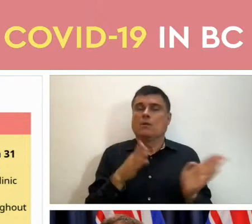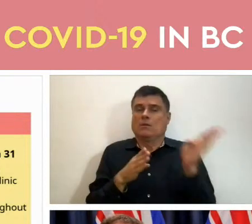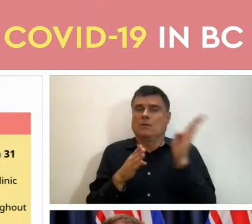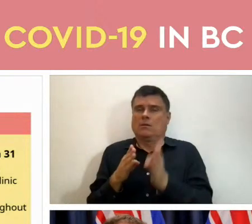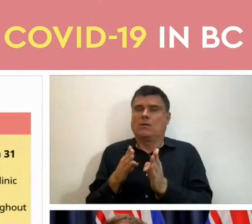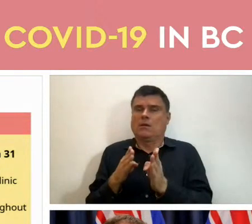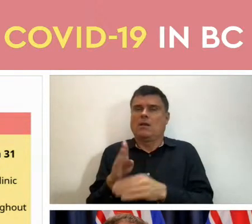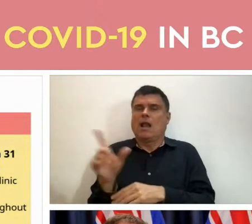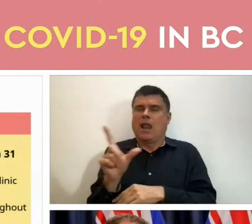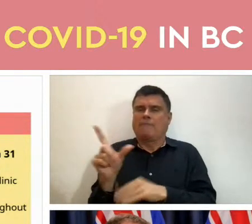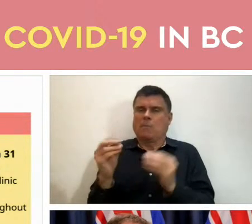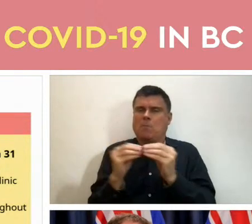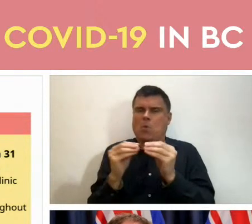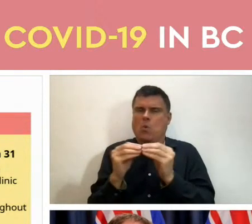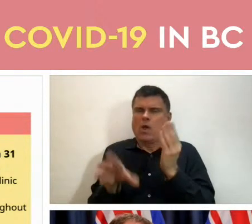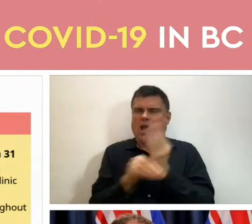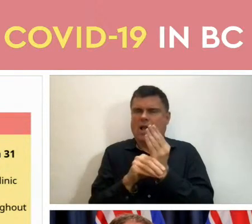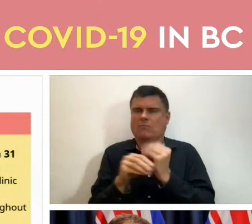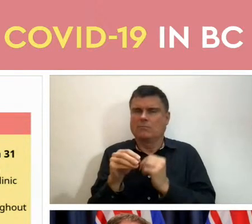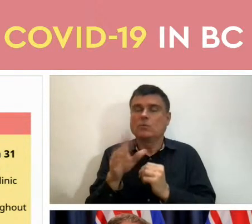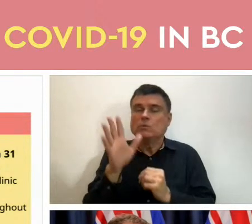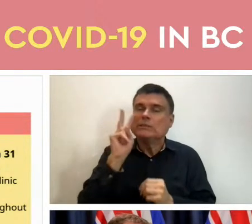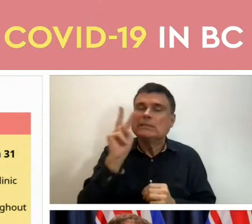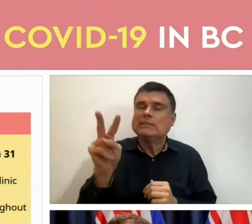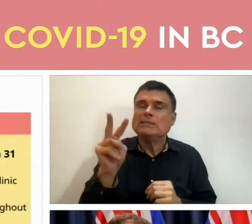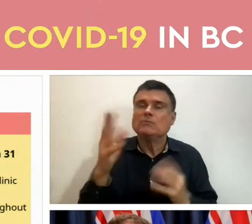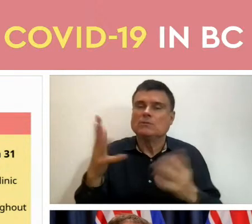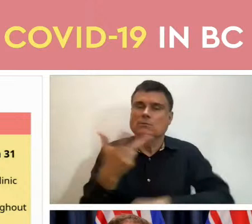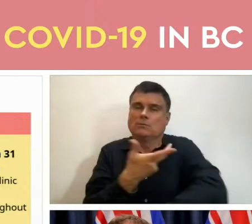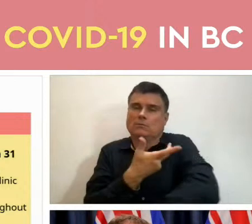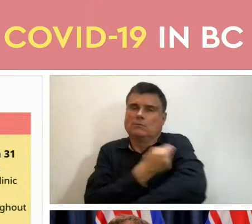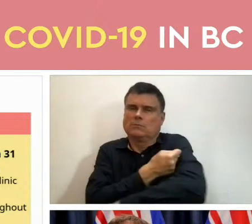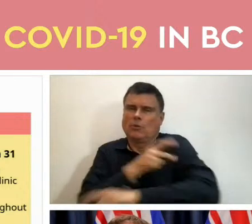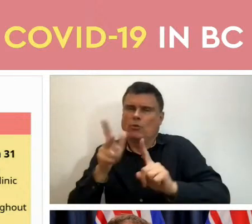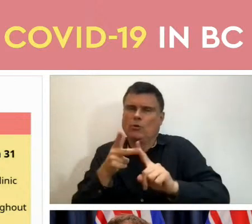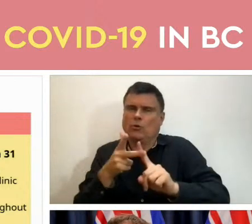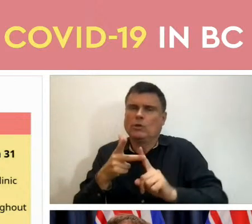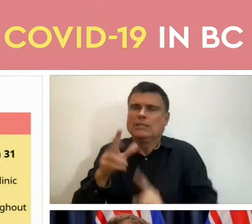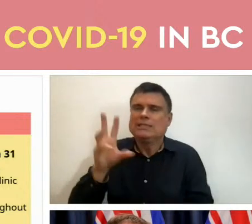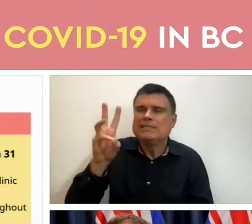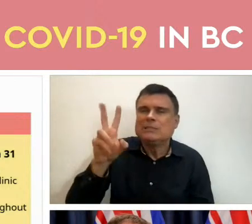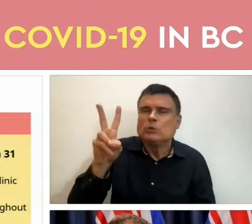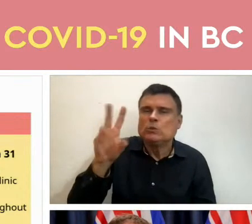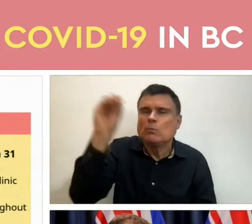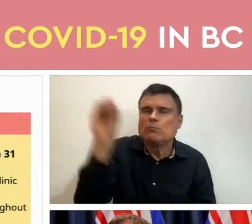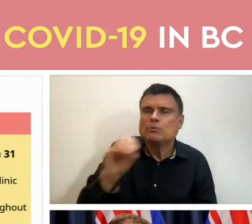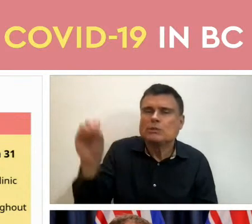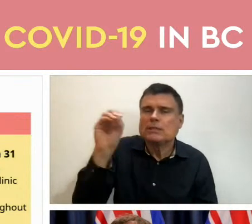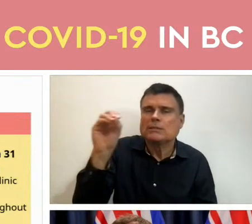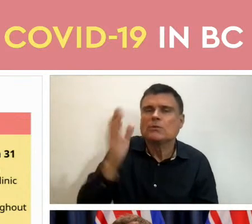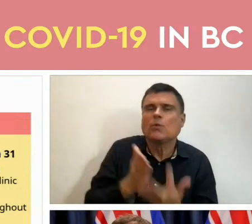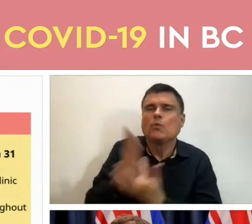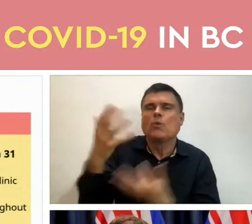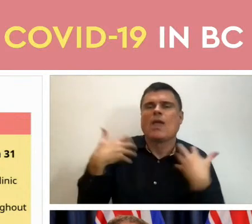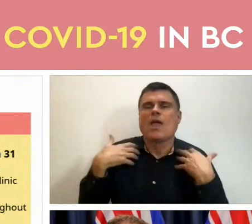will see an increase in vaccination capacity by 62% overall through health authority clinic expansion.